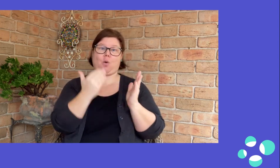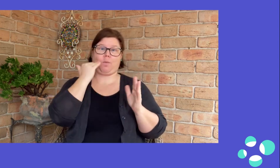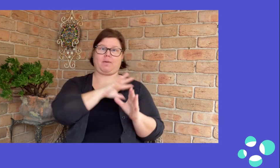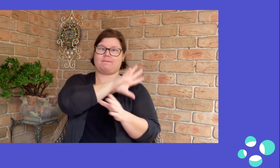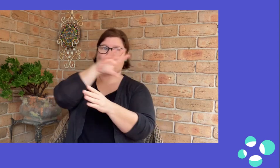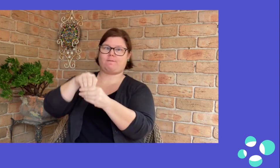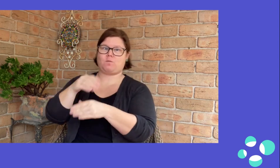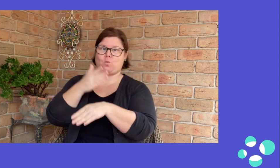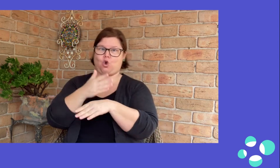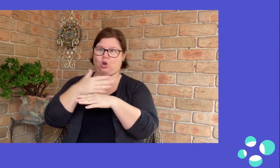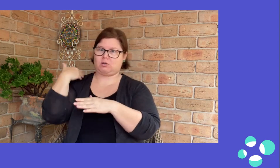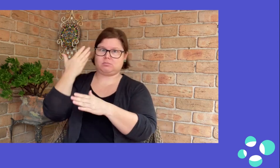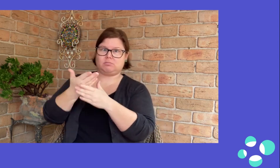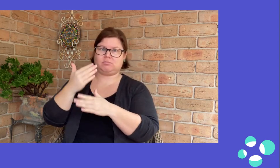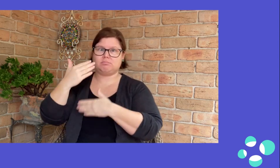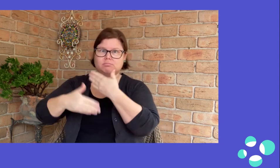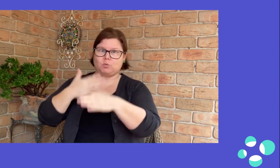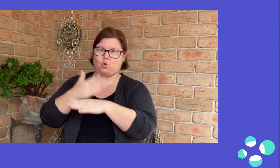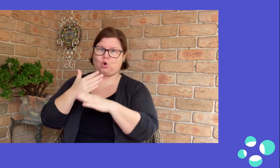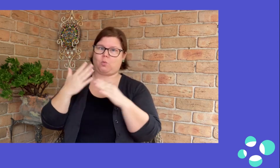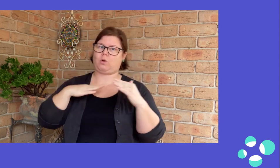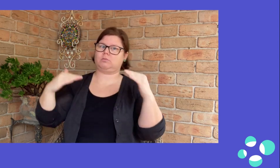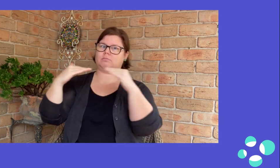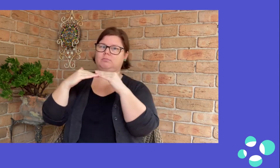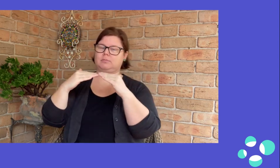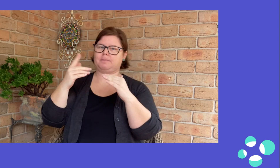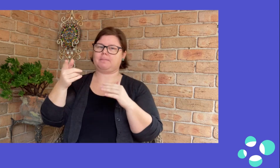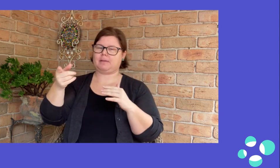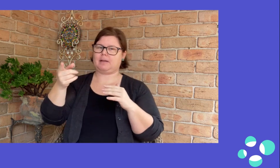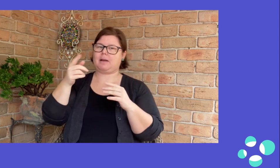Now that we have women in the workplace, they want an equal footing.